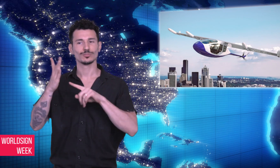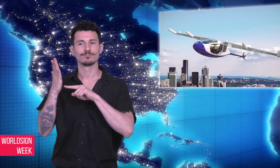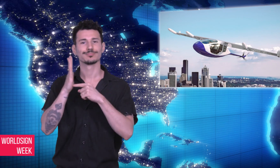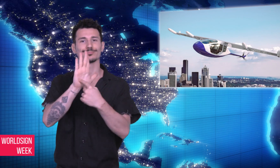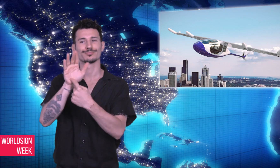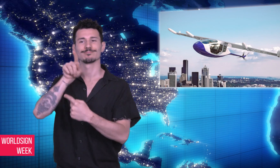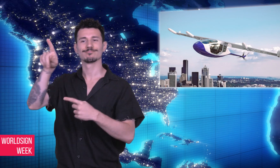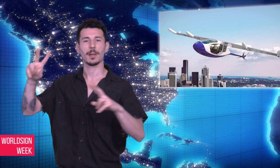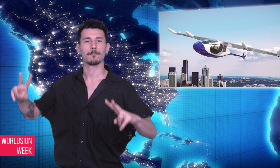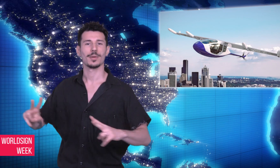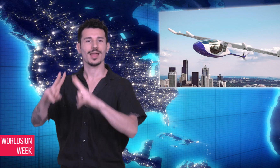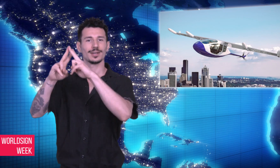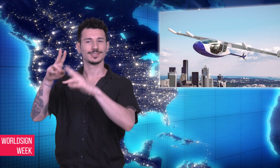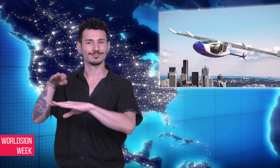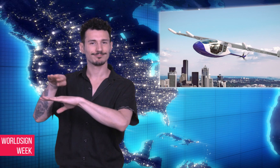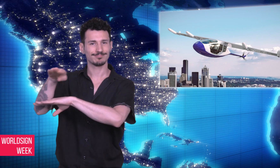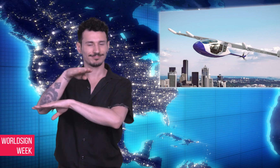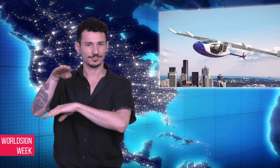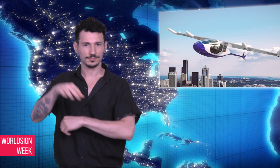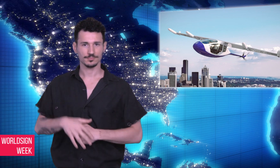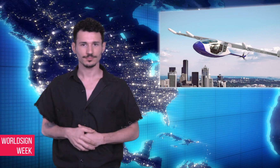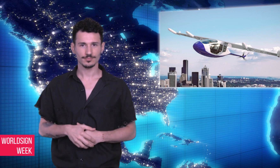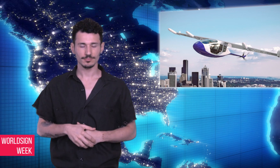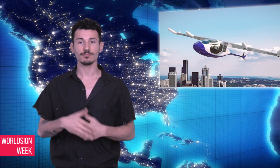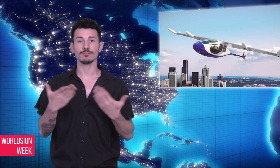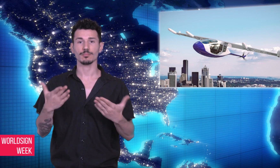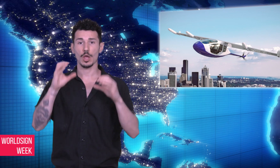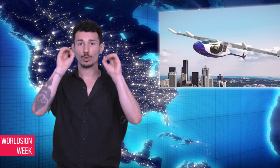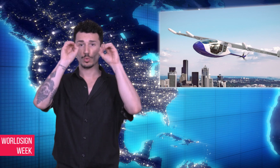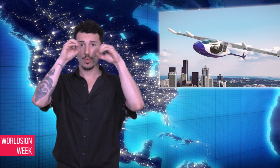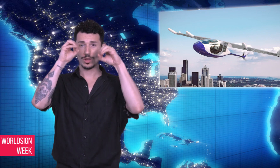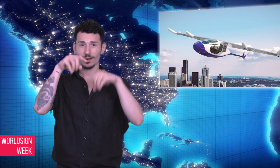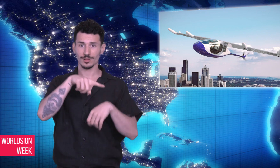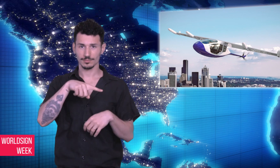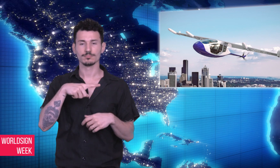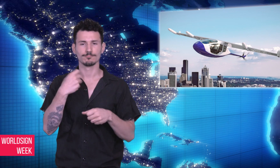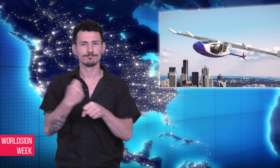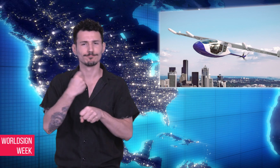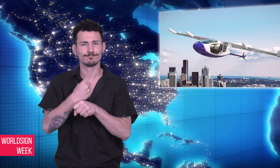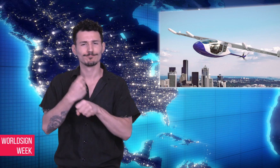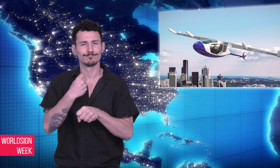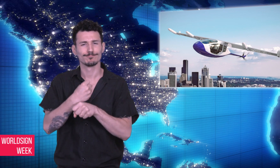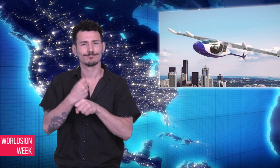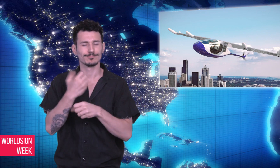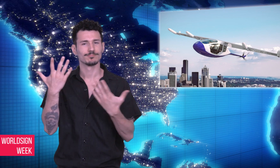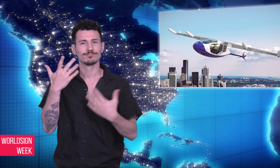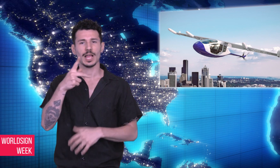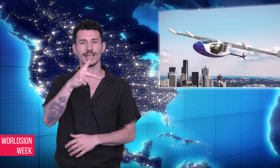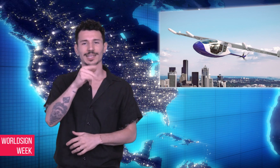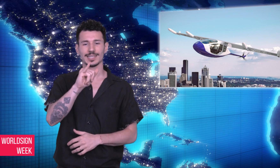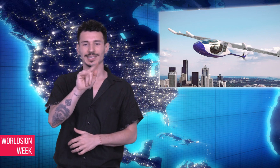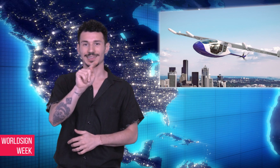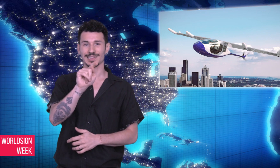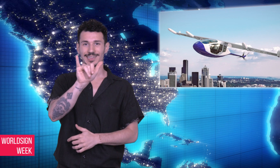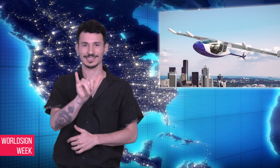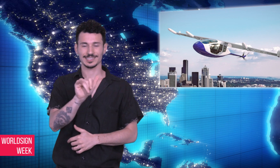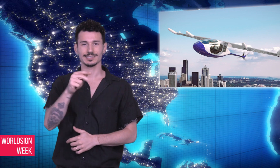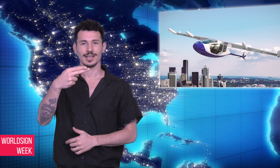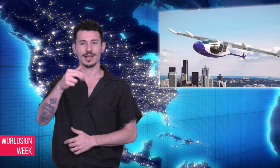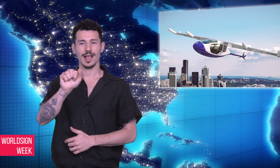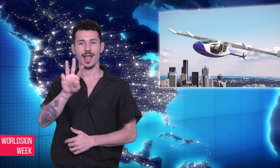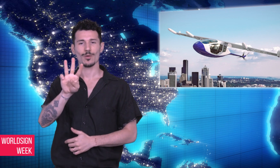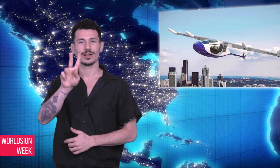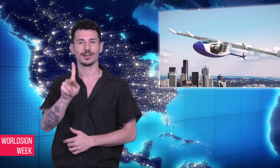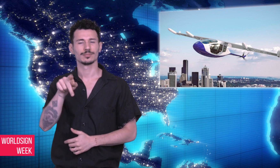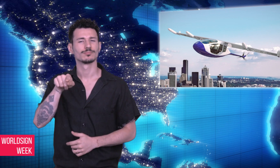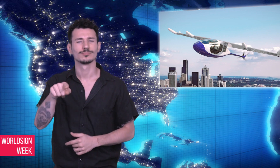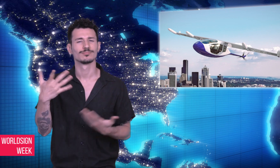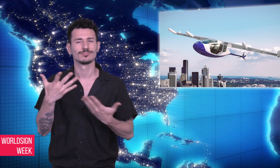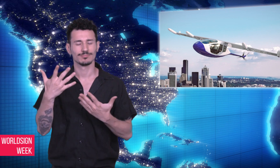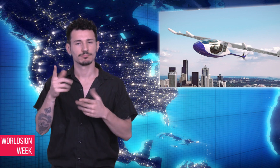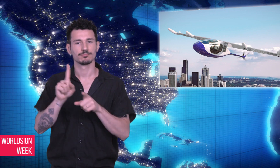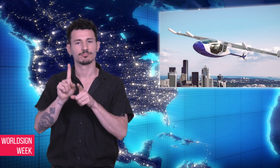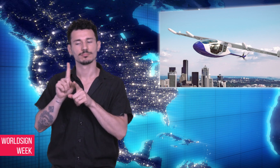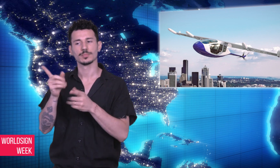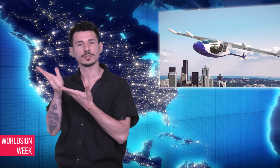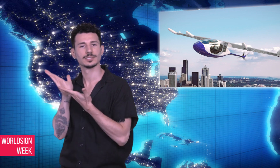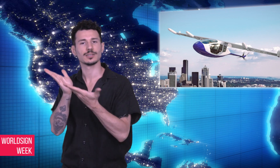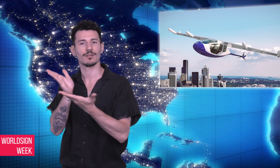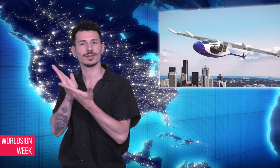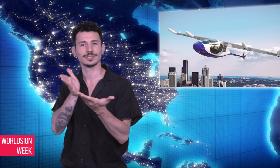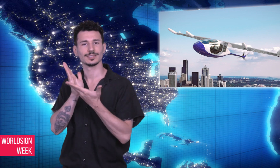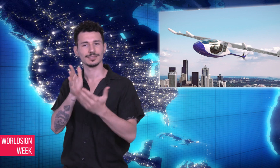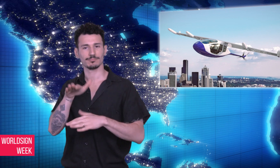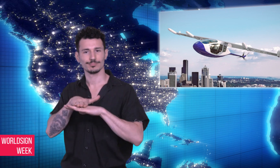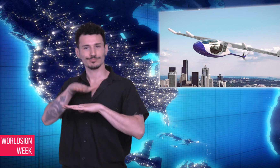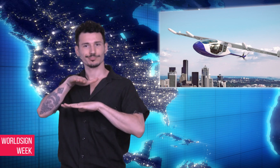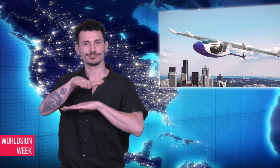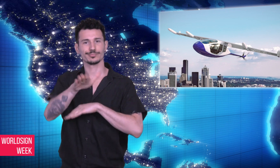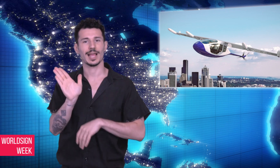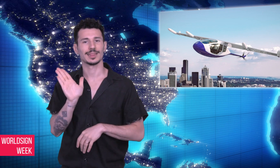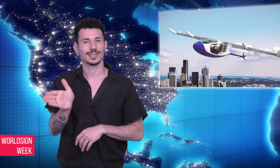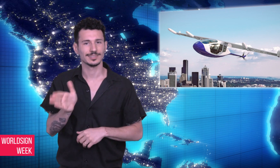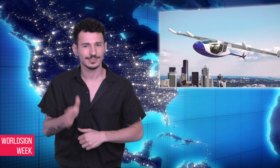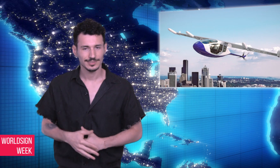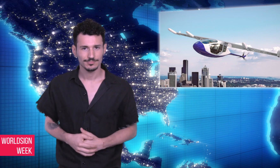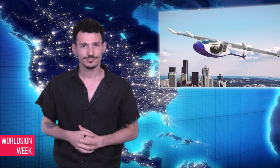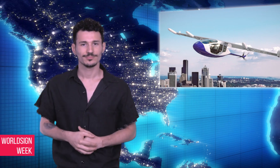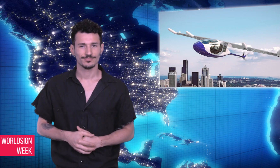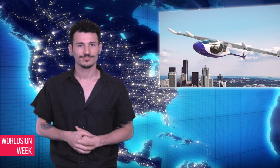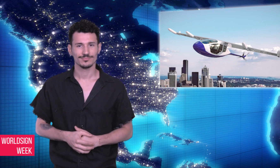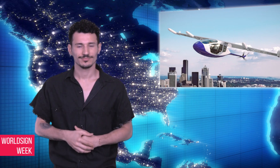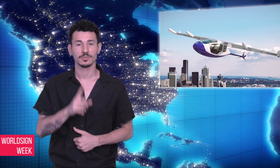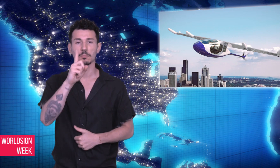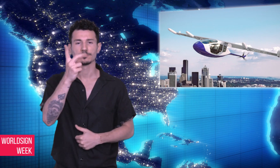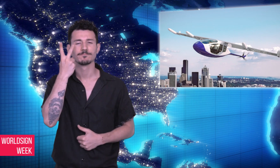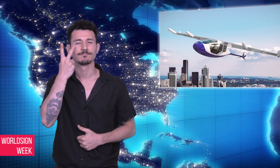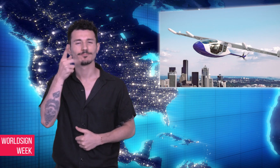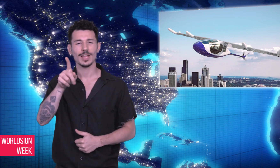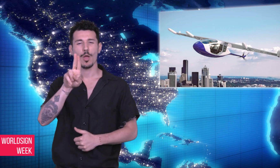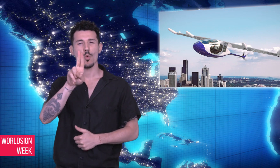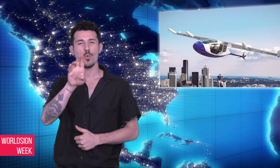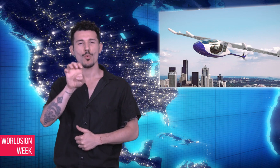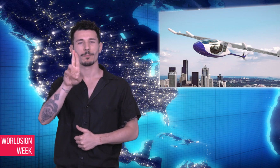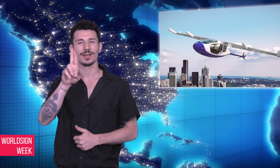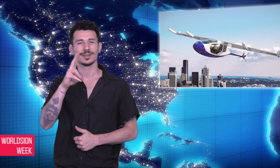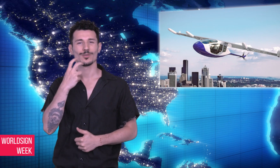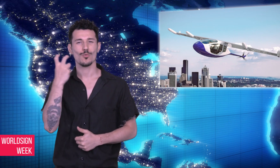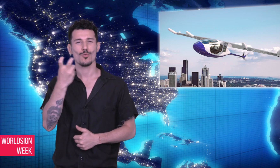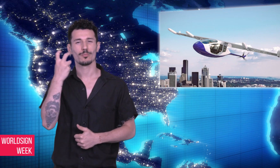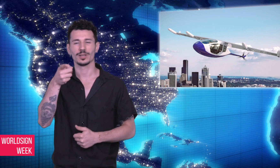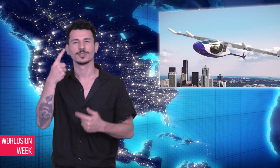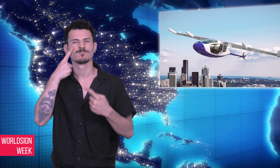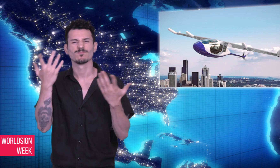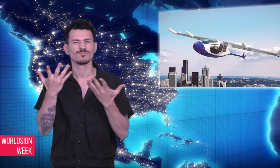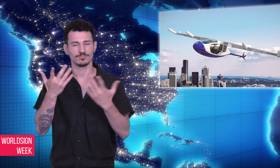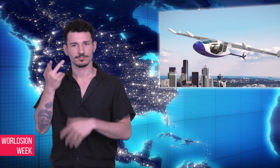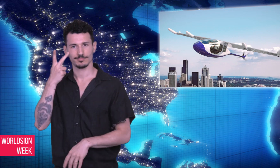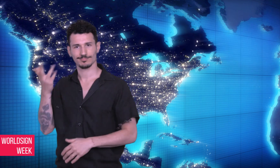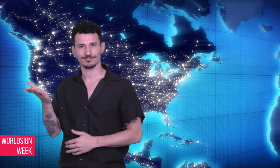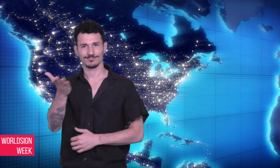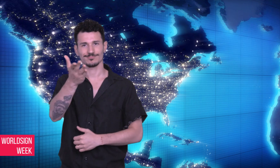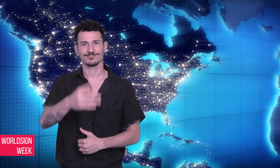Uber’s flying taxi concept: